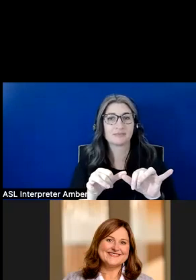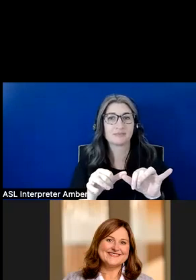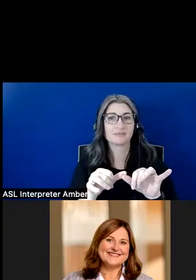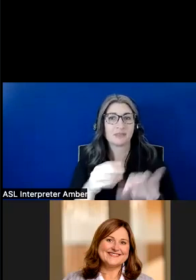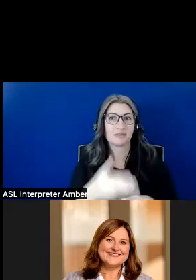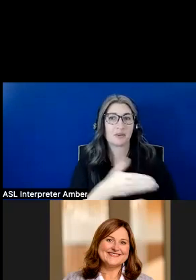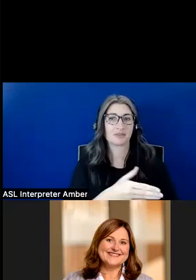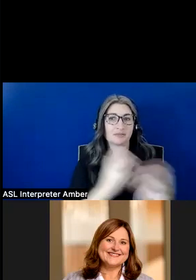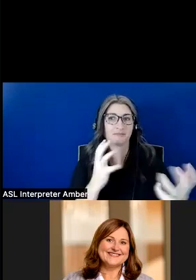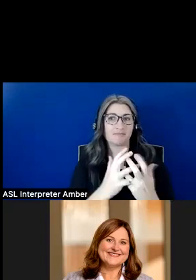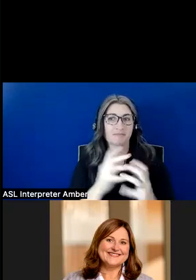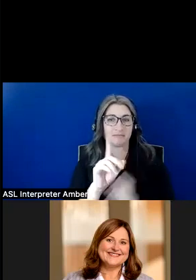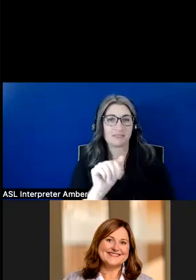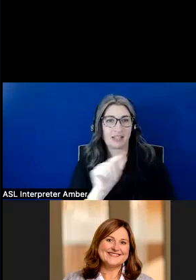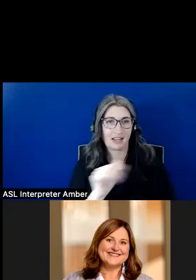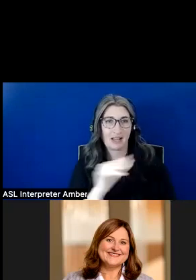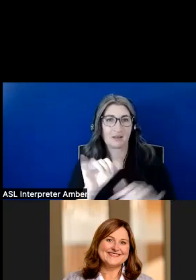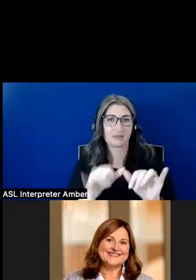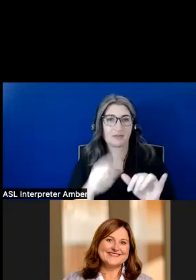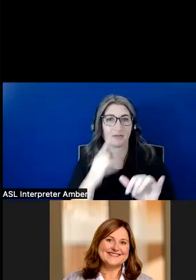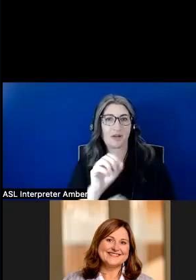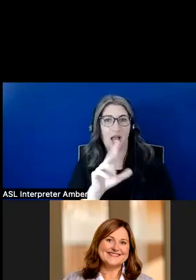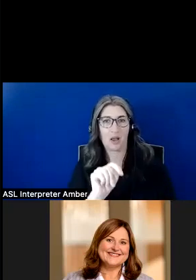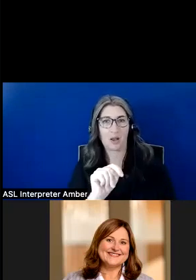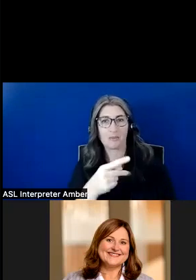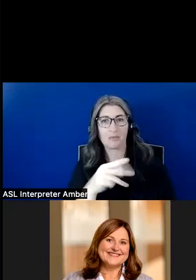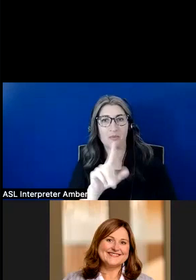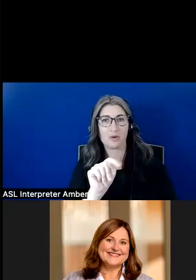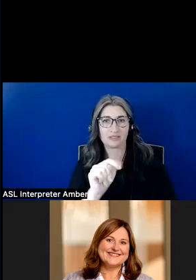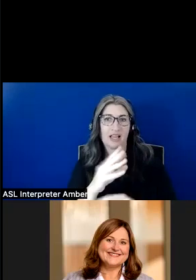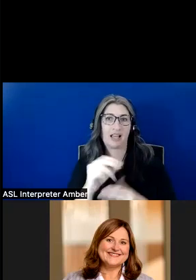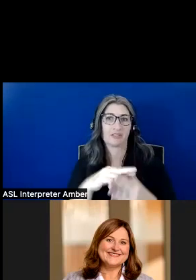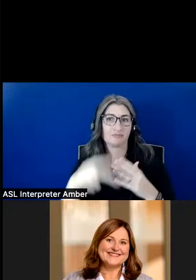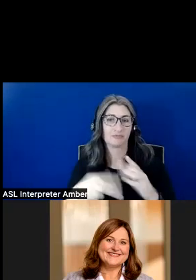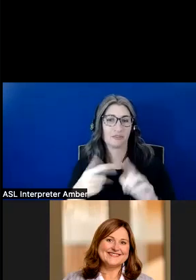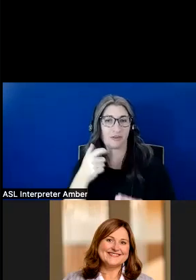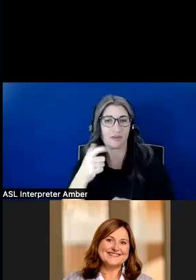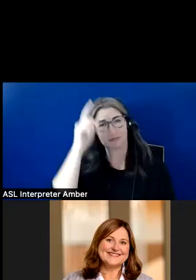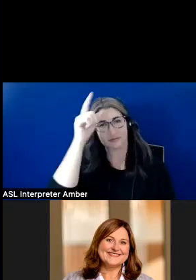Data and Measures to Outputs and Outcomes of Logic Models. We really appreciate you spending time with us this morning.